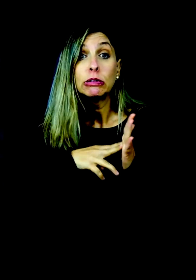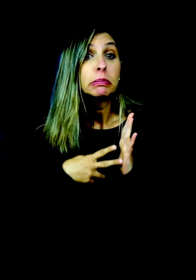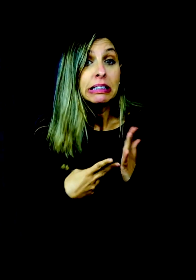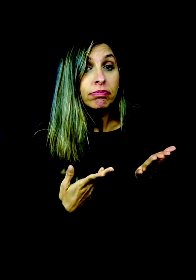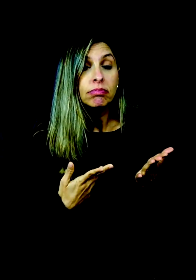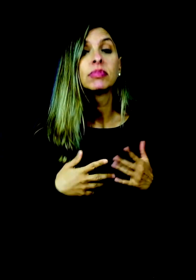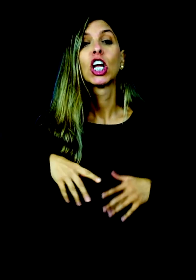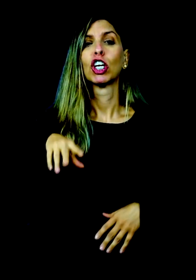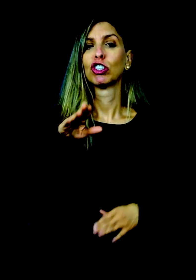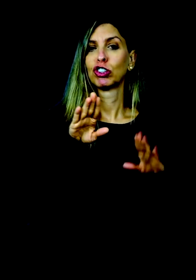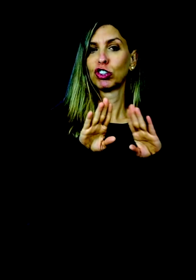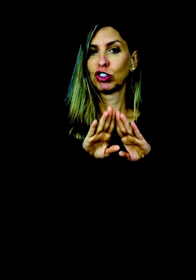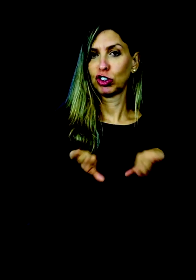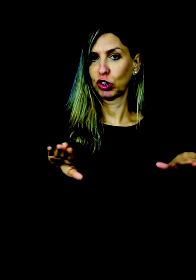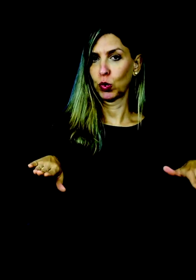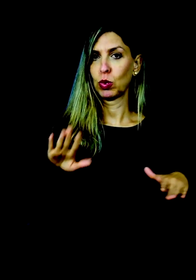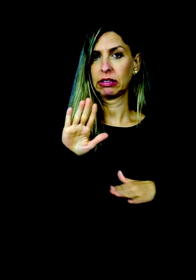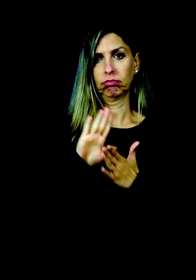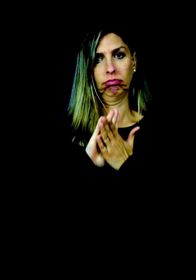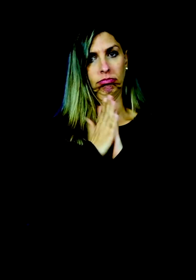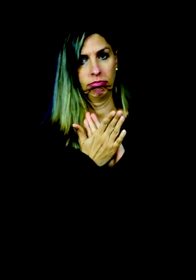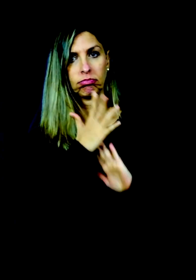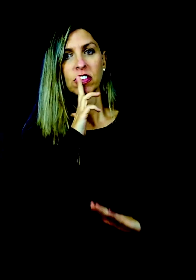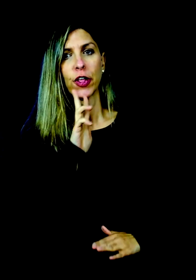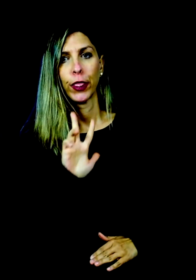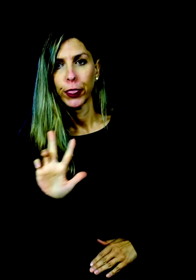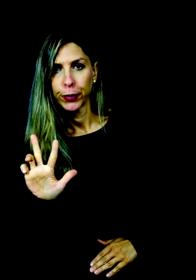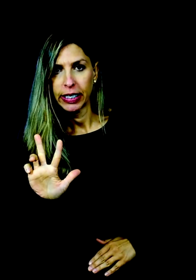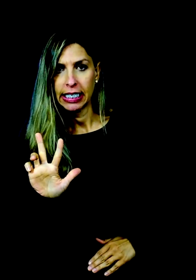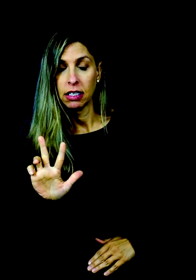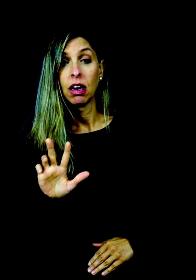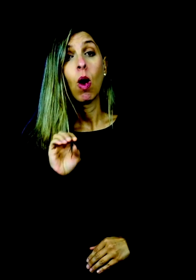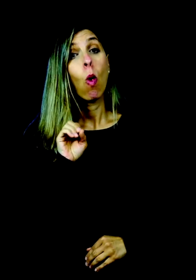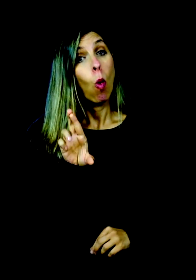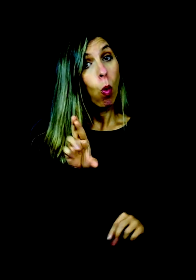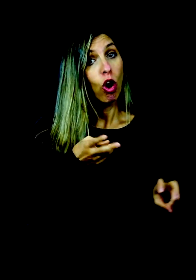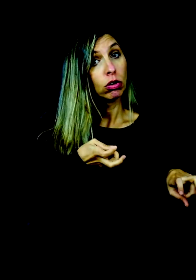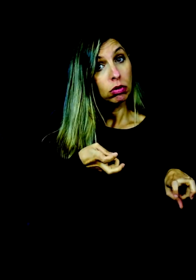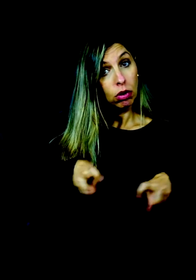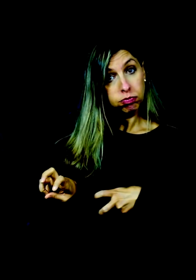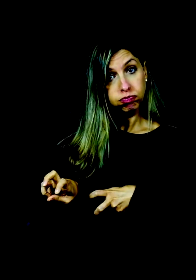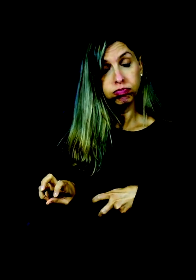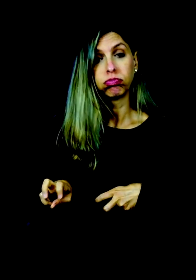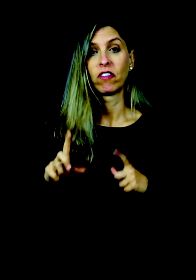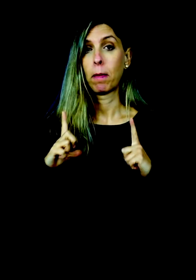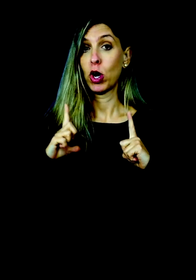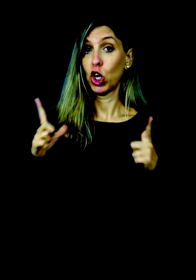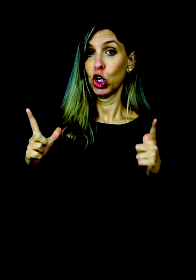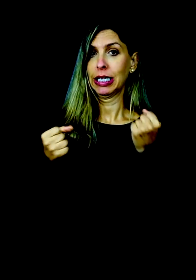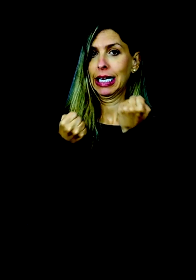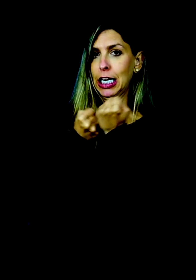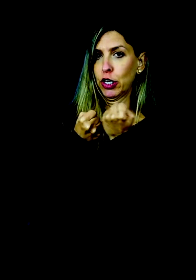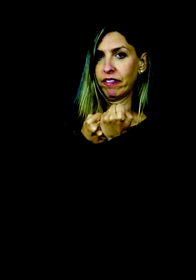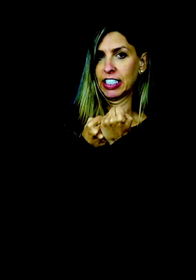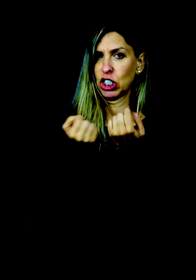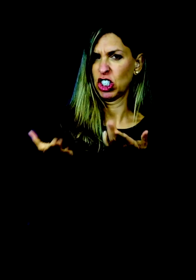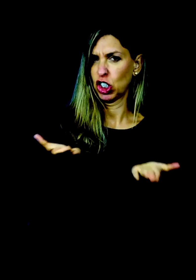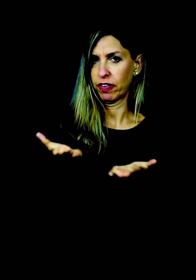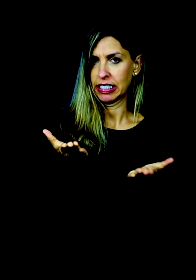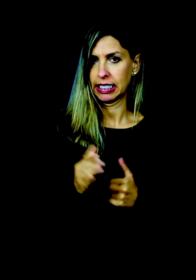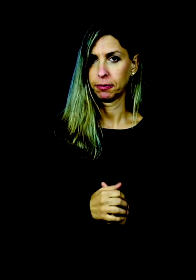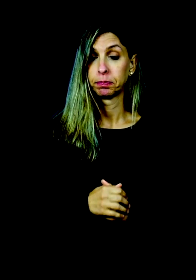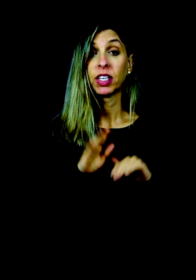services) between 7/1/16 and 6/30/17: